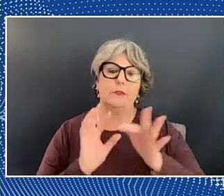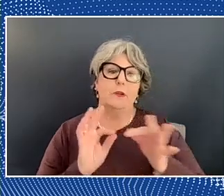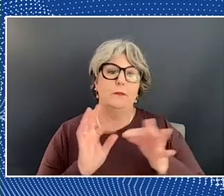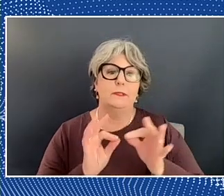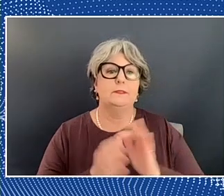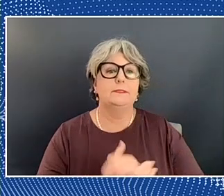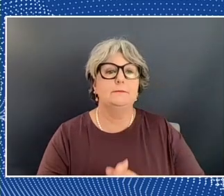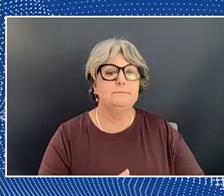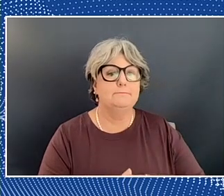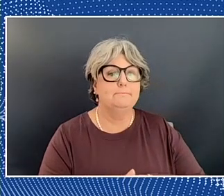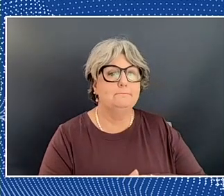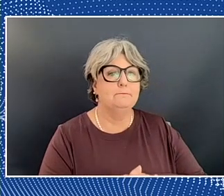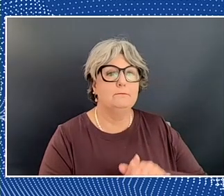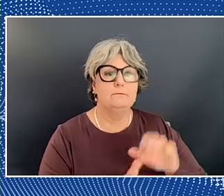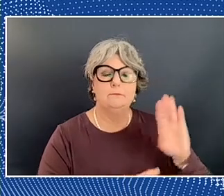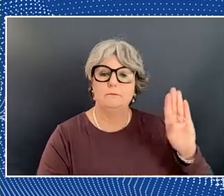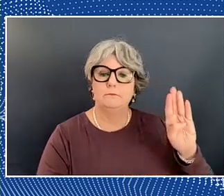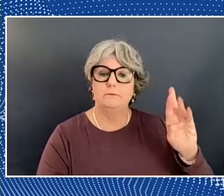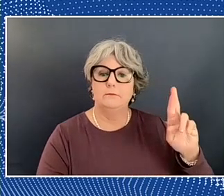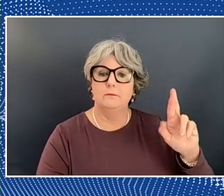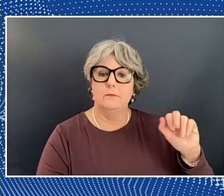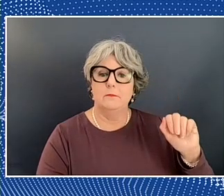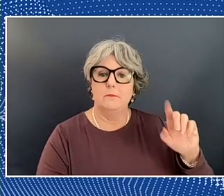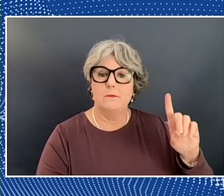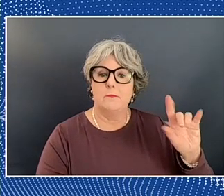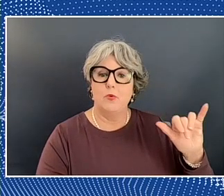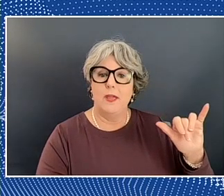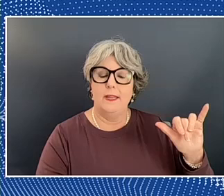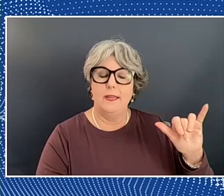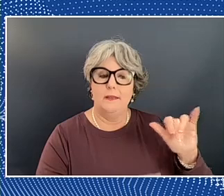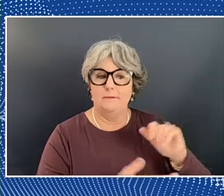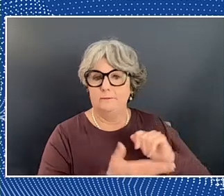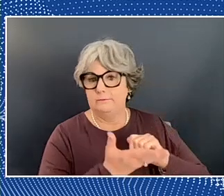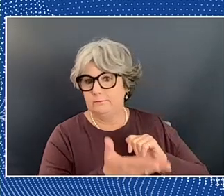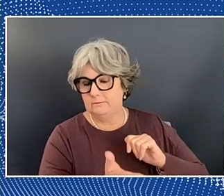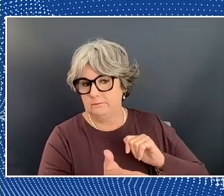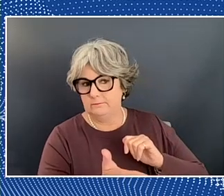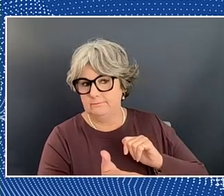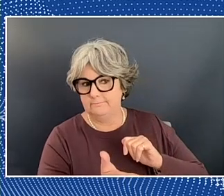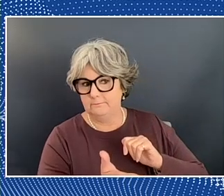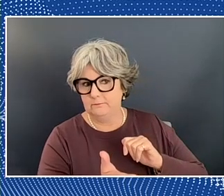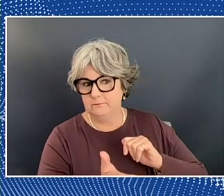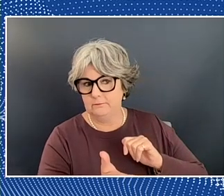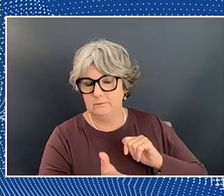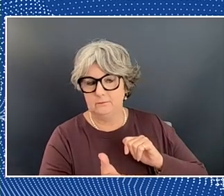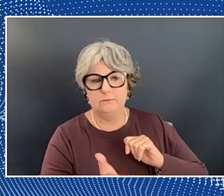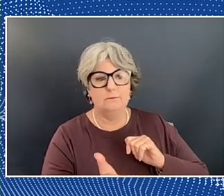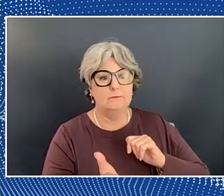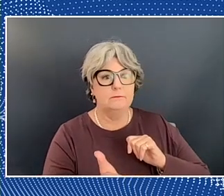So, Brady, I'll turn it over to you in terms of how you want to do the order and